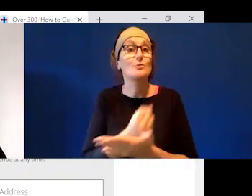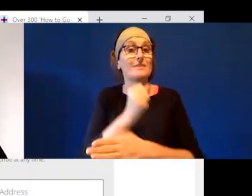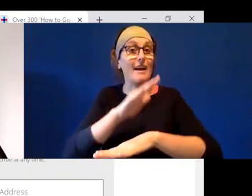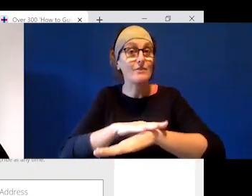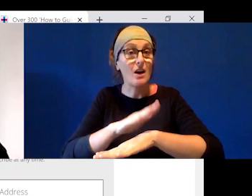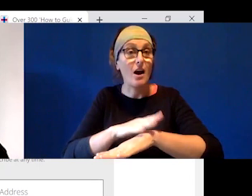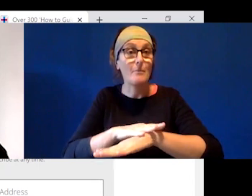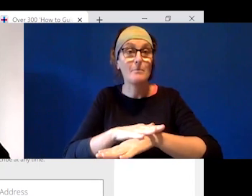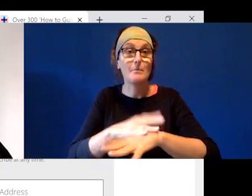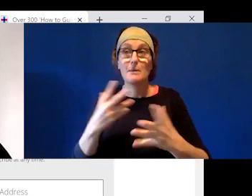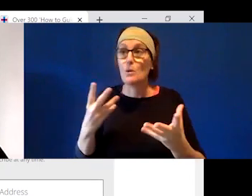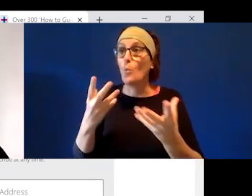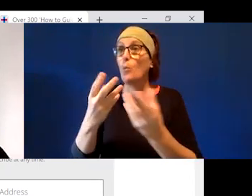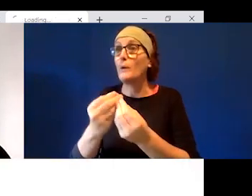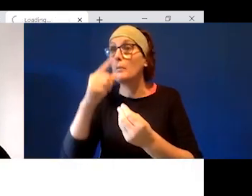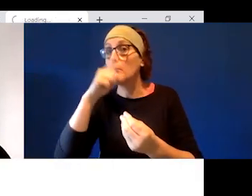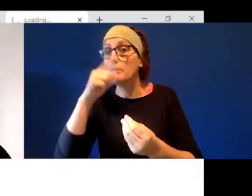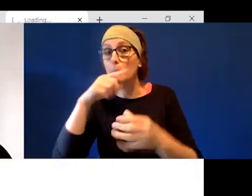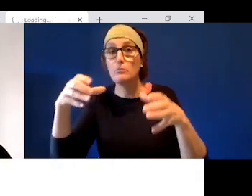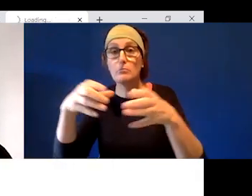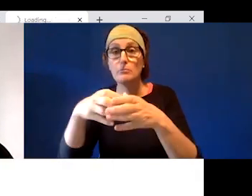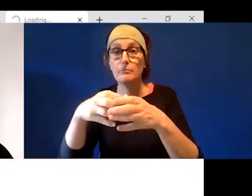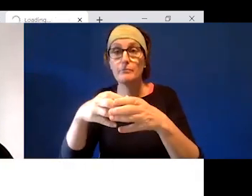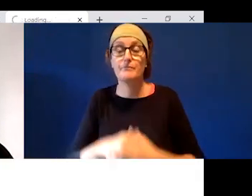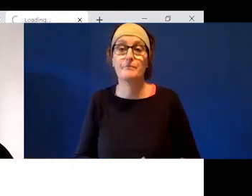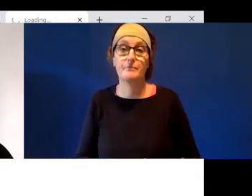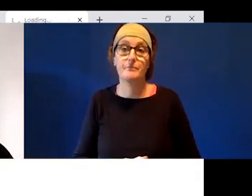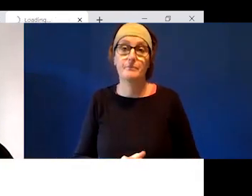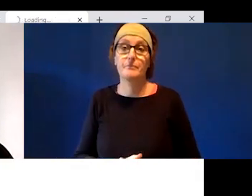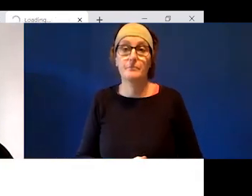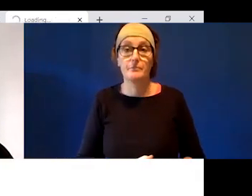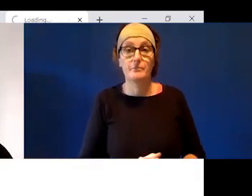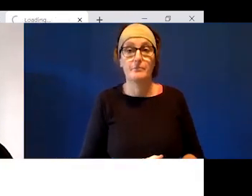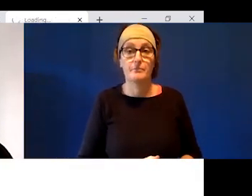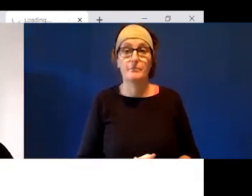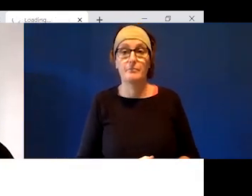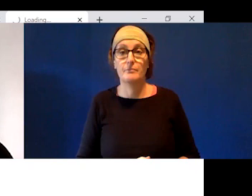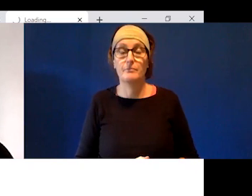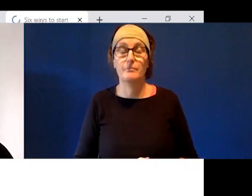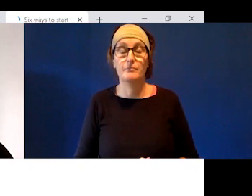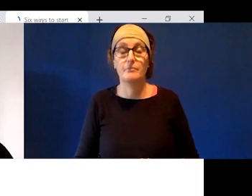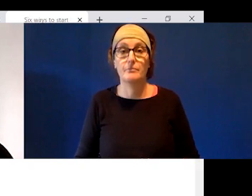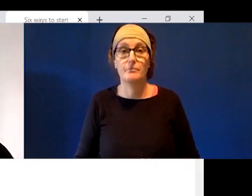with people and institutions that - save time, and - save your efforts,